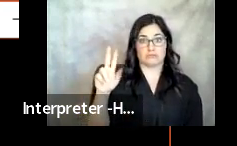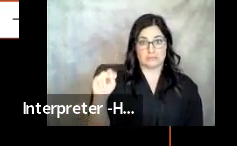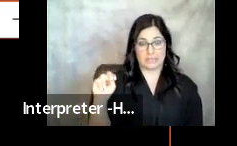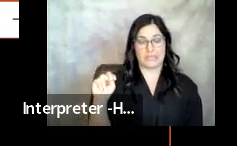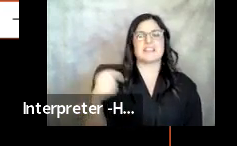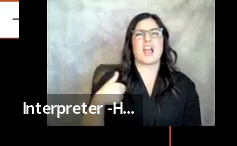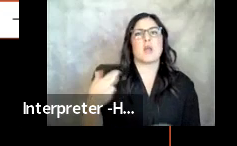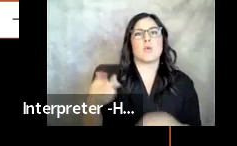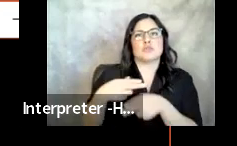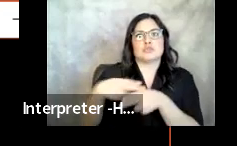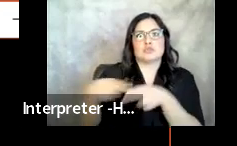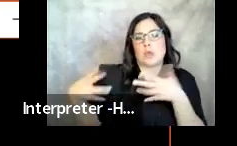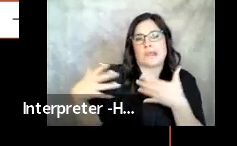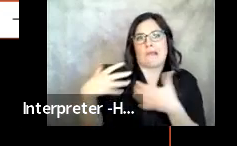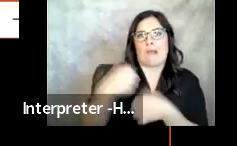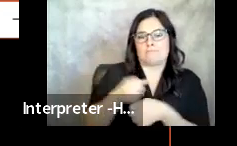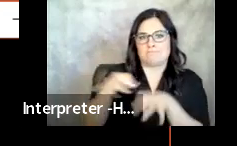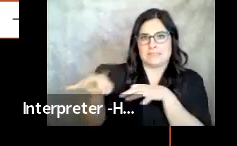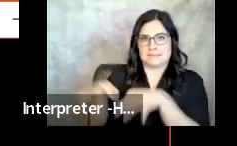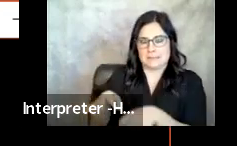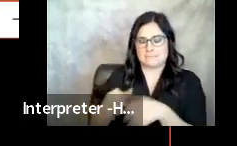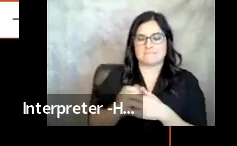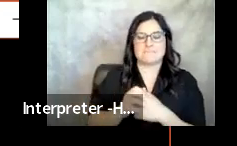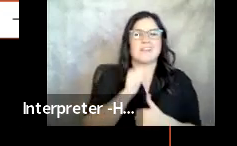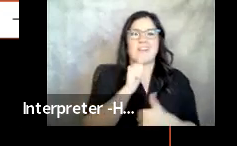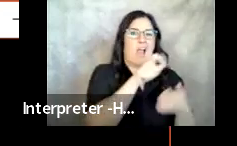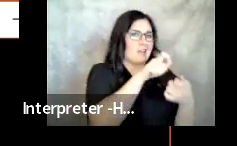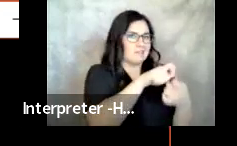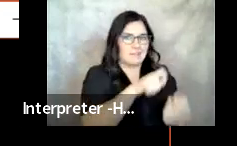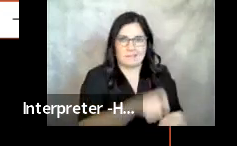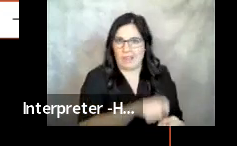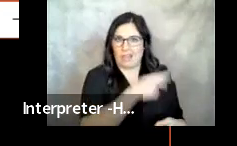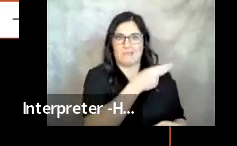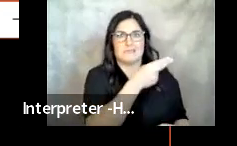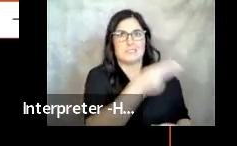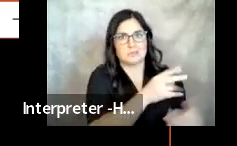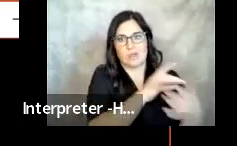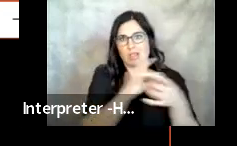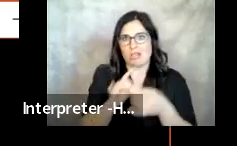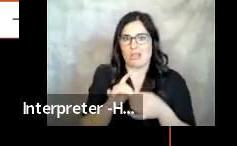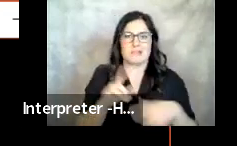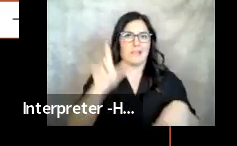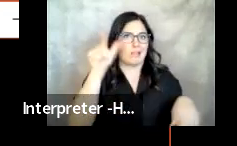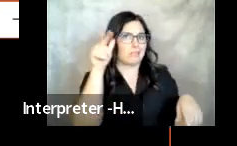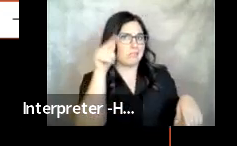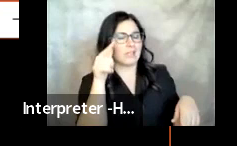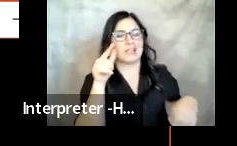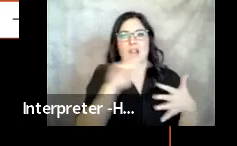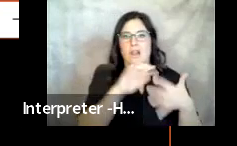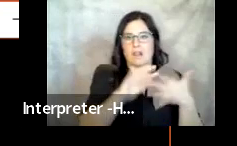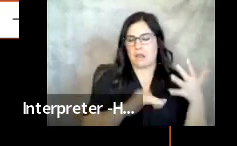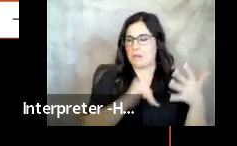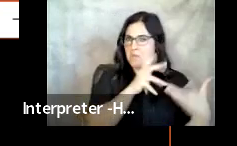instead of getting into all the real details about Lincoln. And Johnson and all the major. Figures.